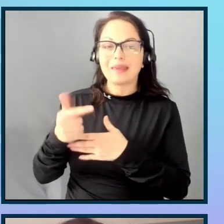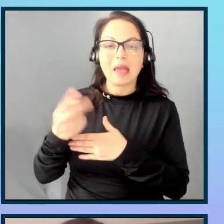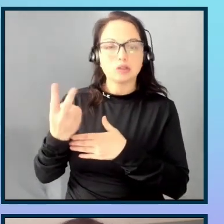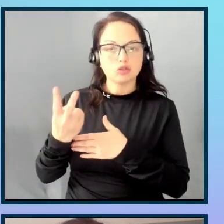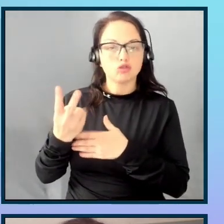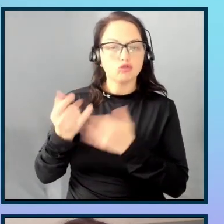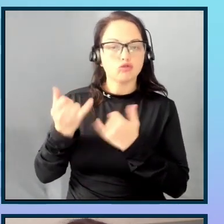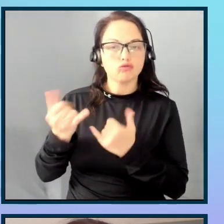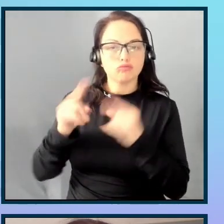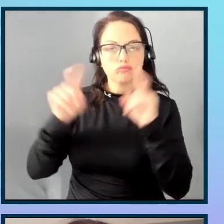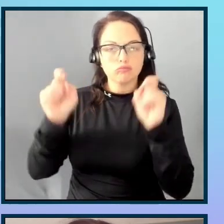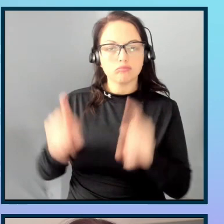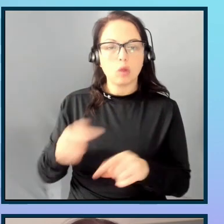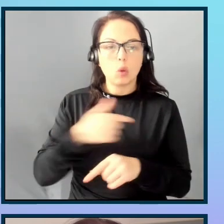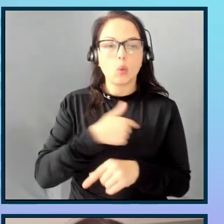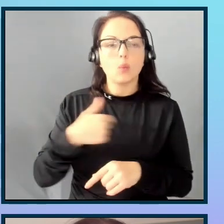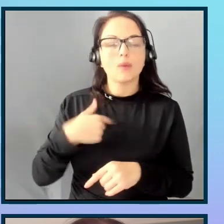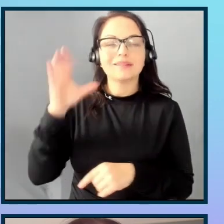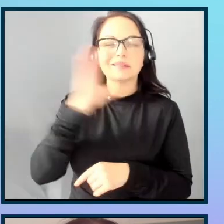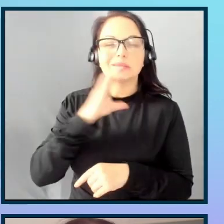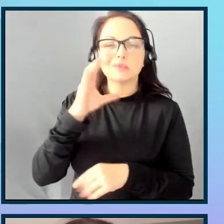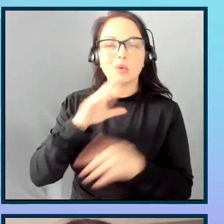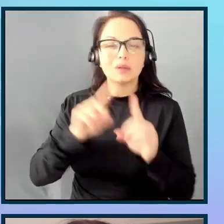We're exploring different ways of testing.